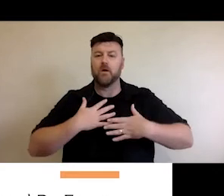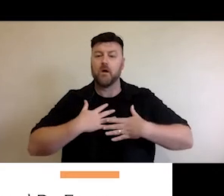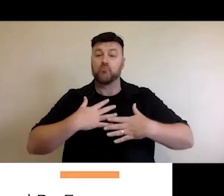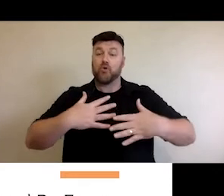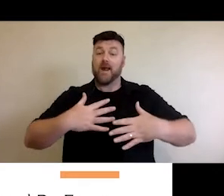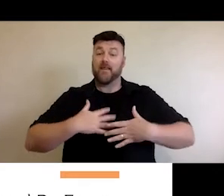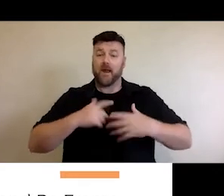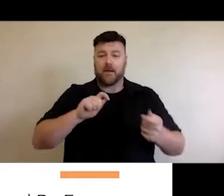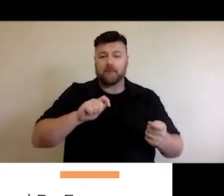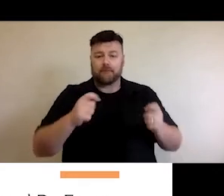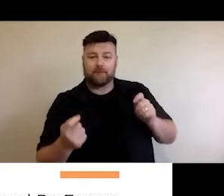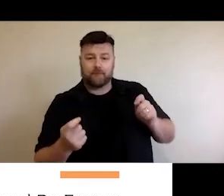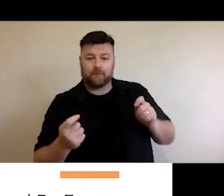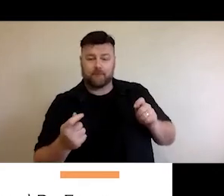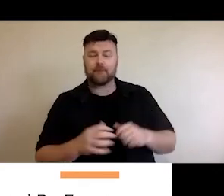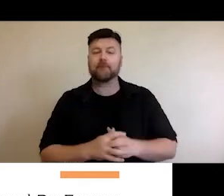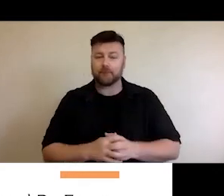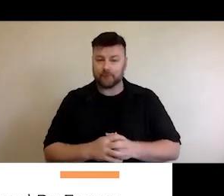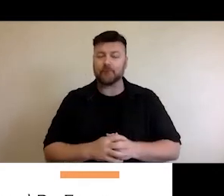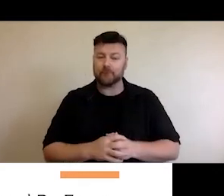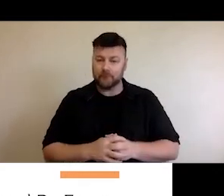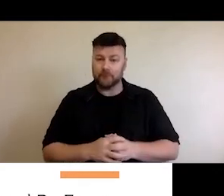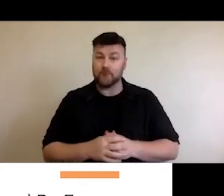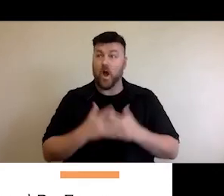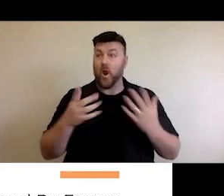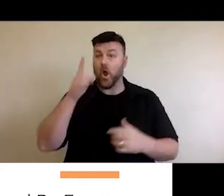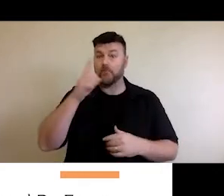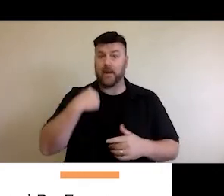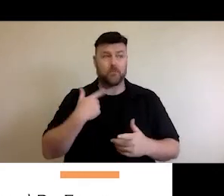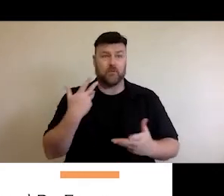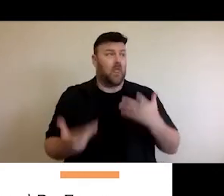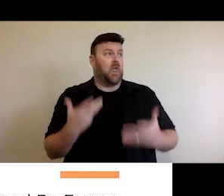Many of us in uncertainty feel the need to get control over our lives